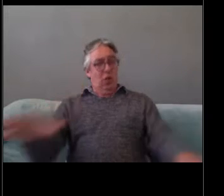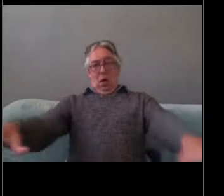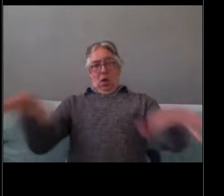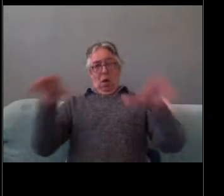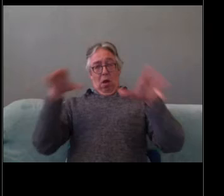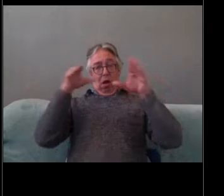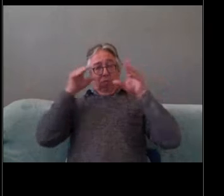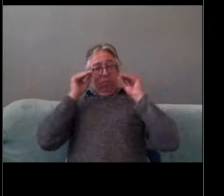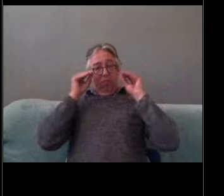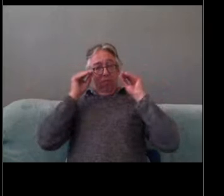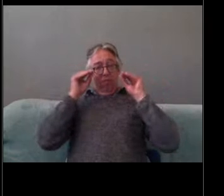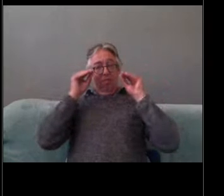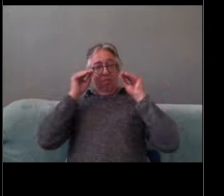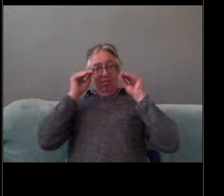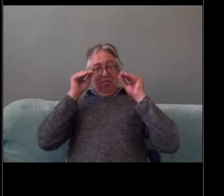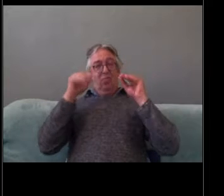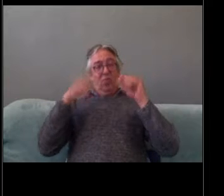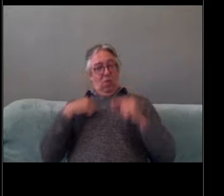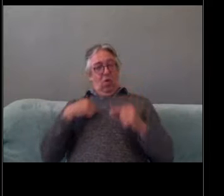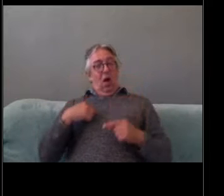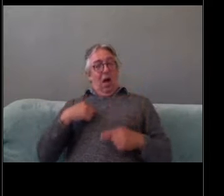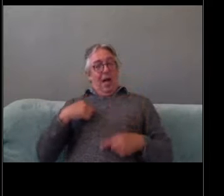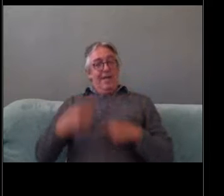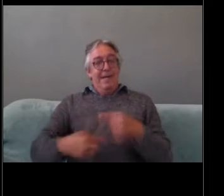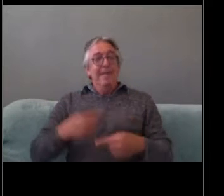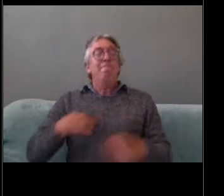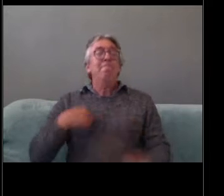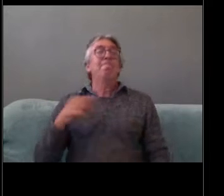to make the European funds programs as much as possible flexible